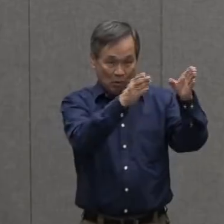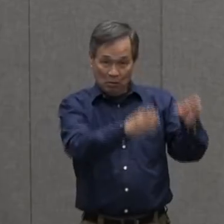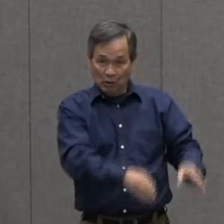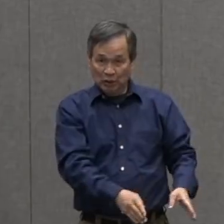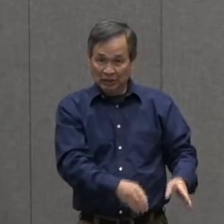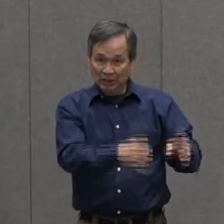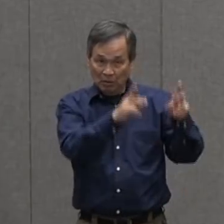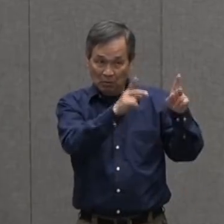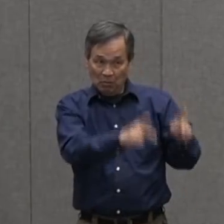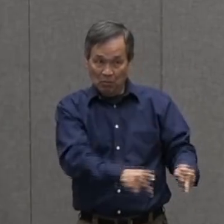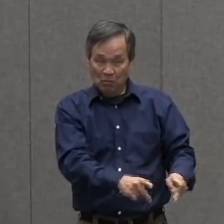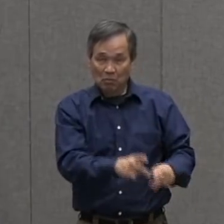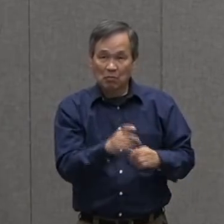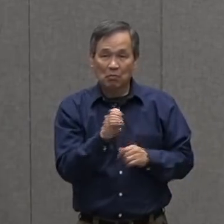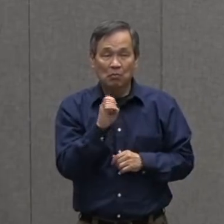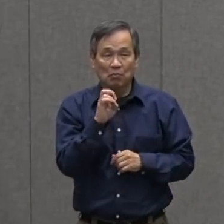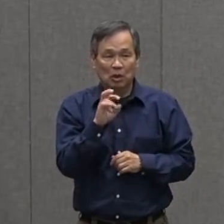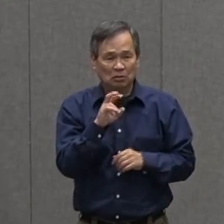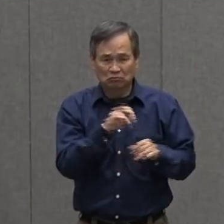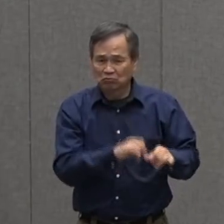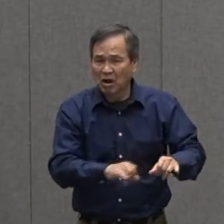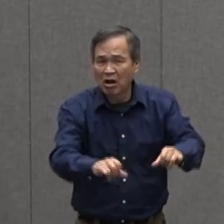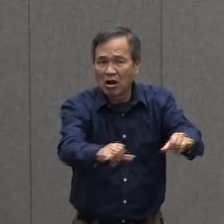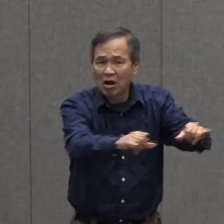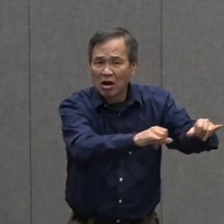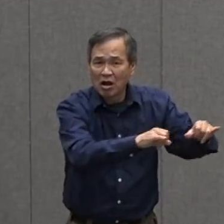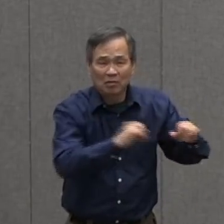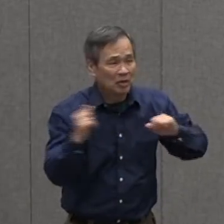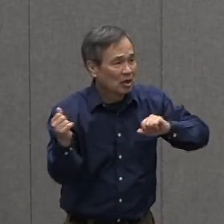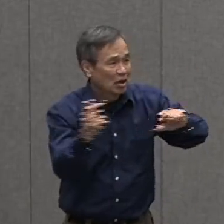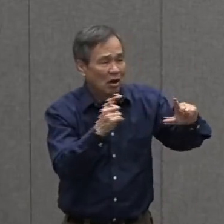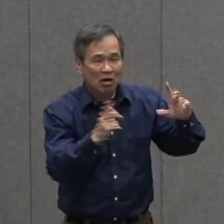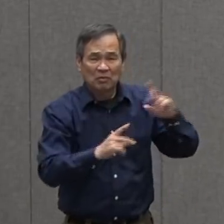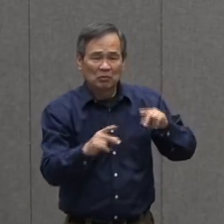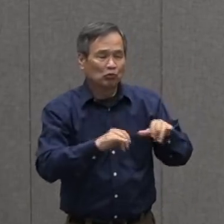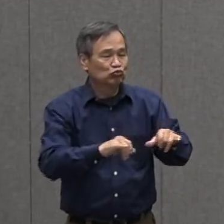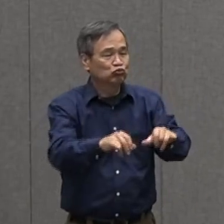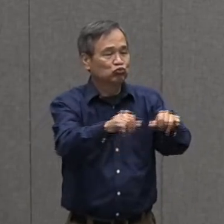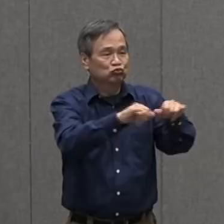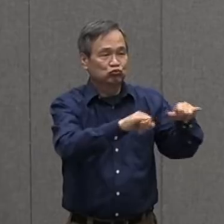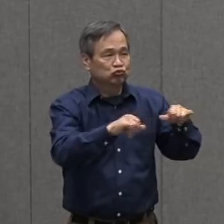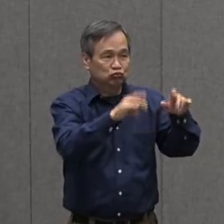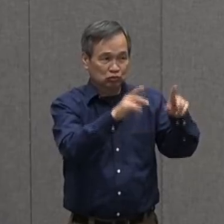That could apply to you right, and me, we're all people. Remember our plural.